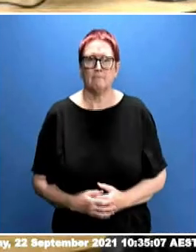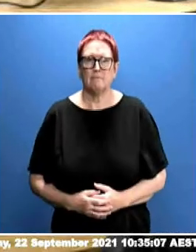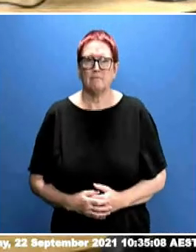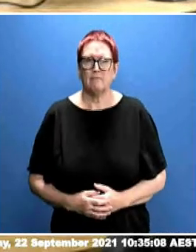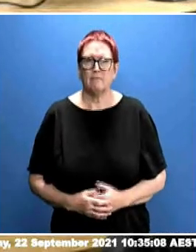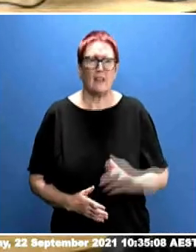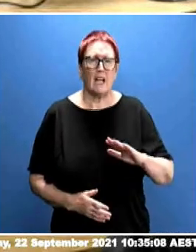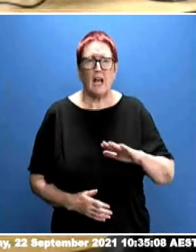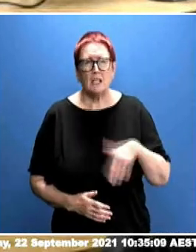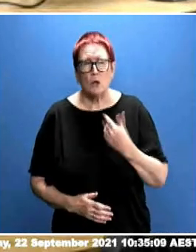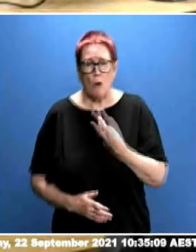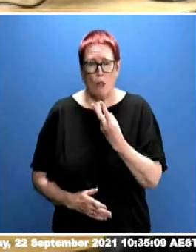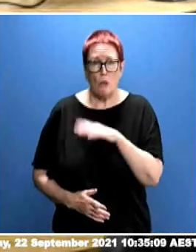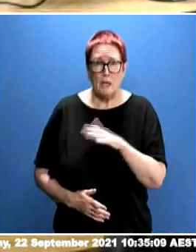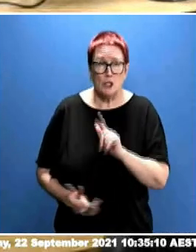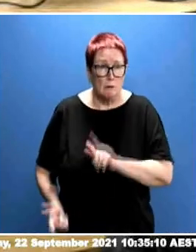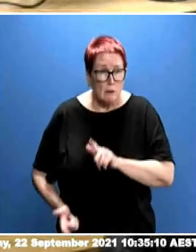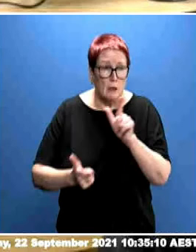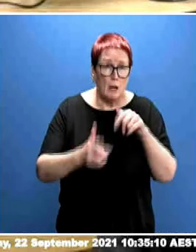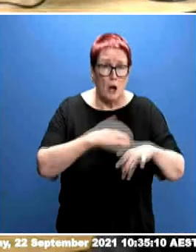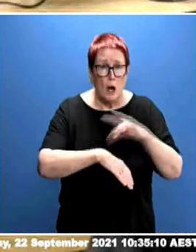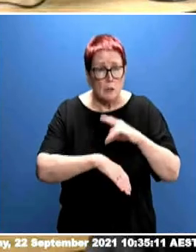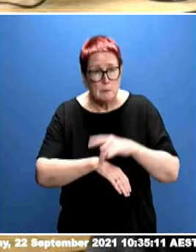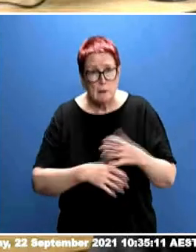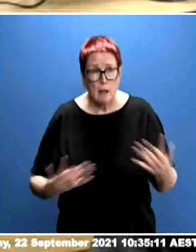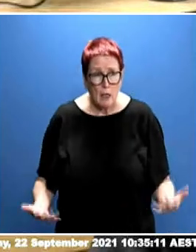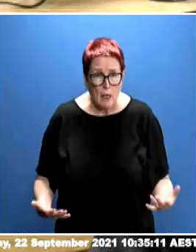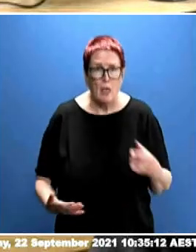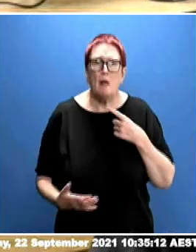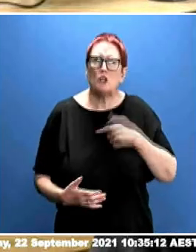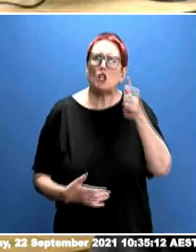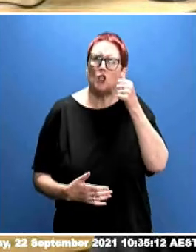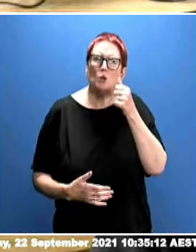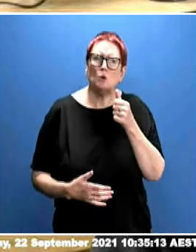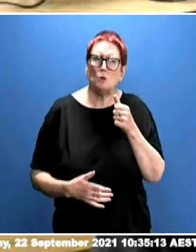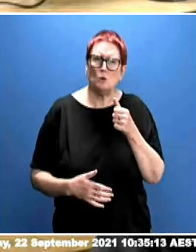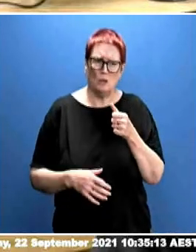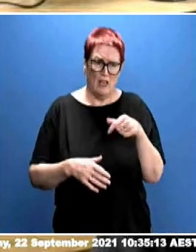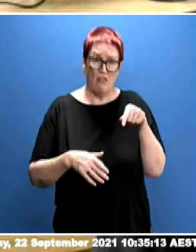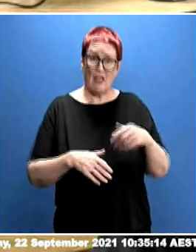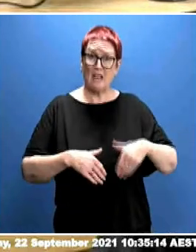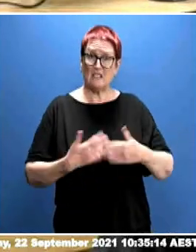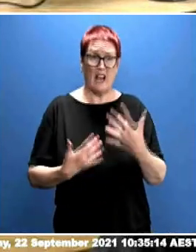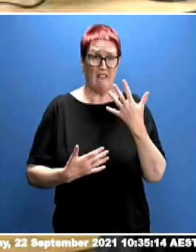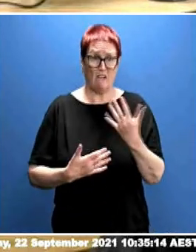instead of dragging the three children up to the hospital, because I knew that she'd had the five good oral meals.